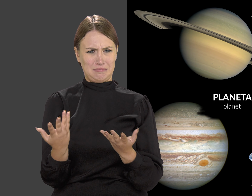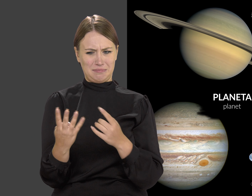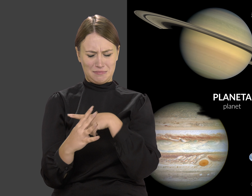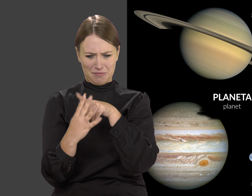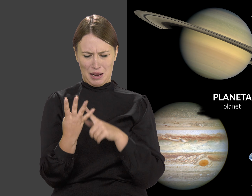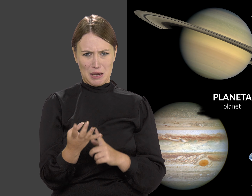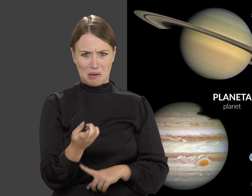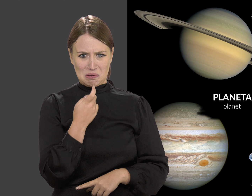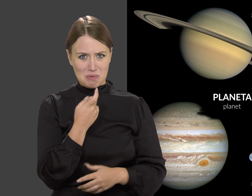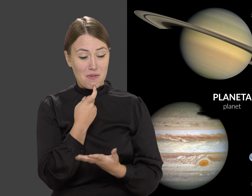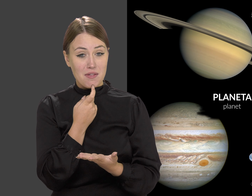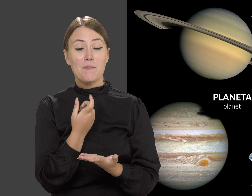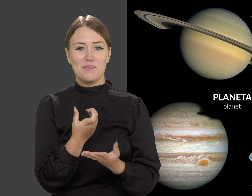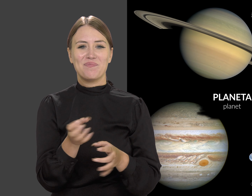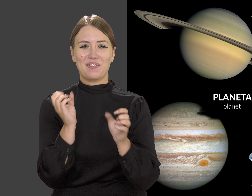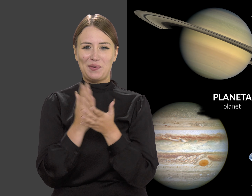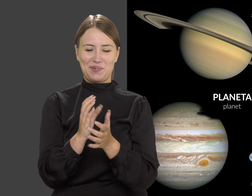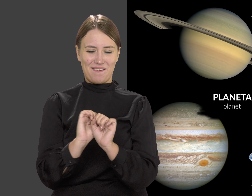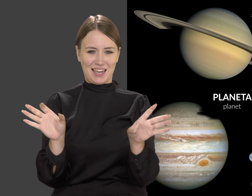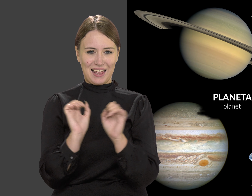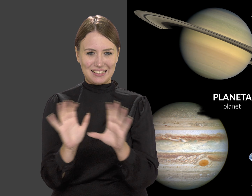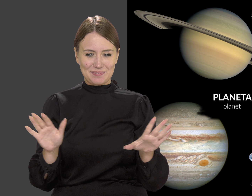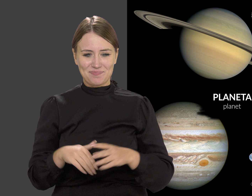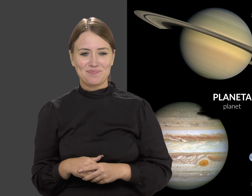What are they?